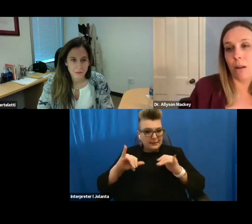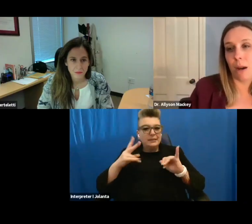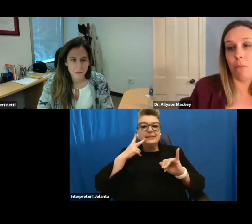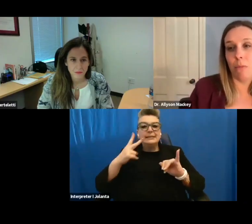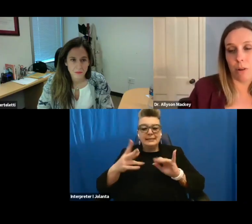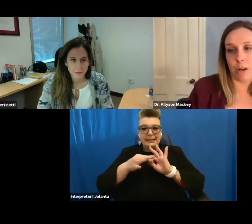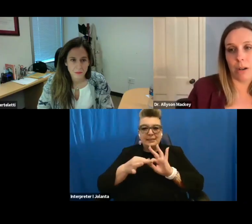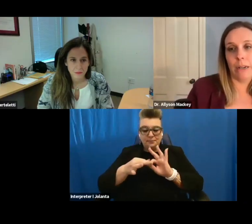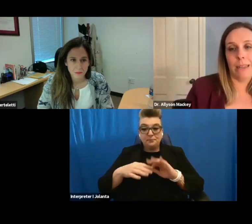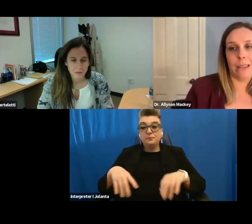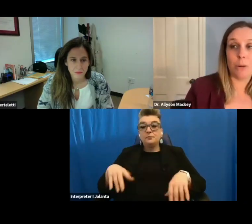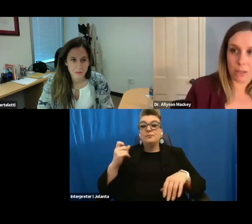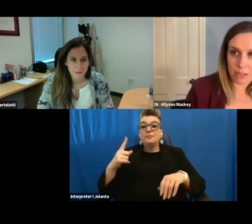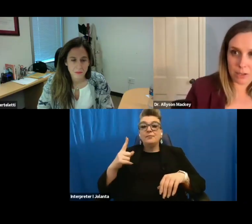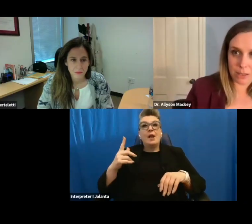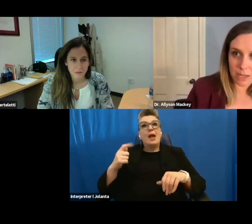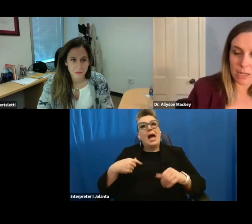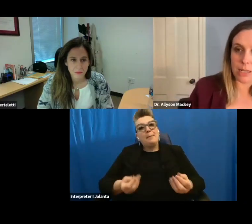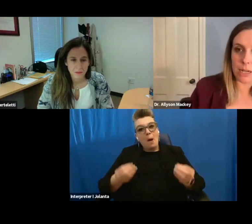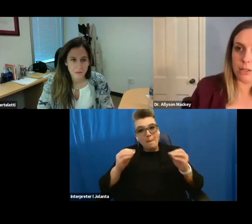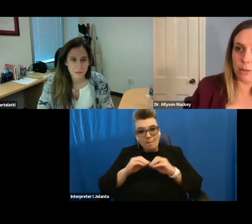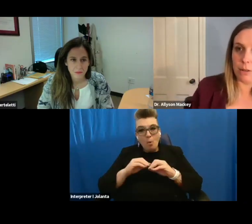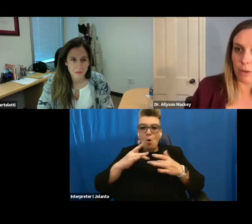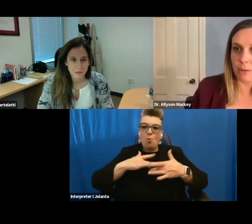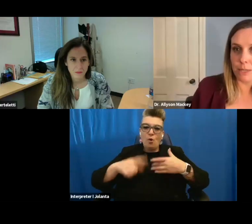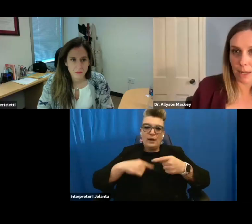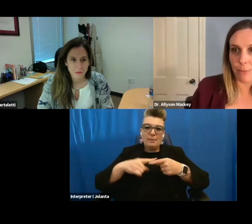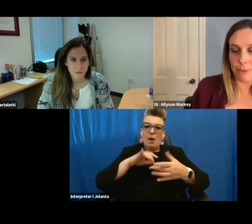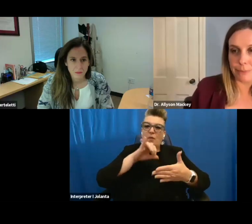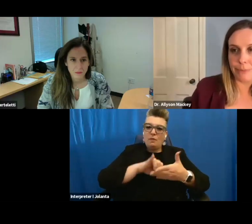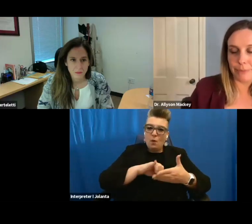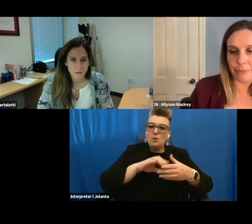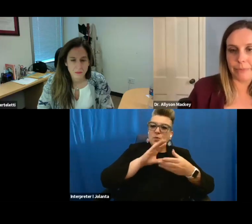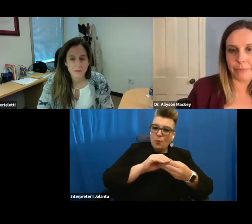I worry about more in correlational studies than I do in random assignment